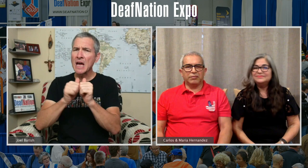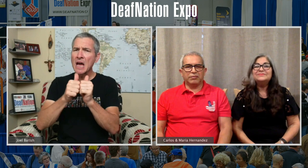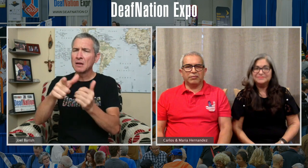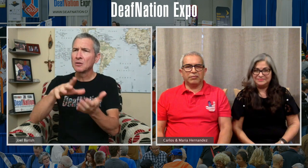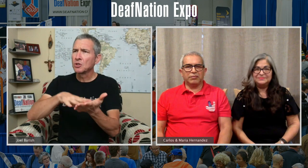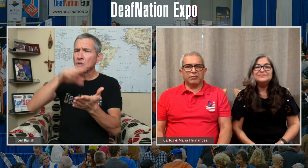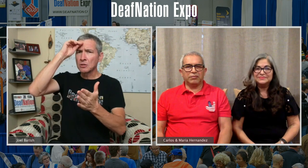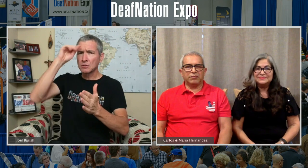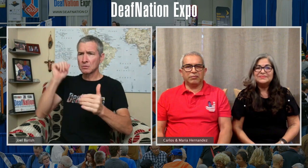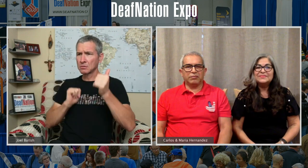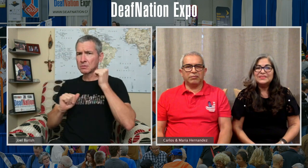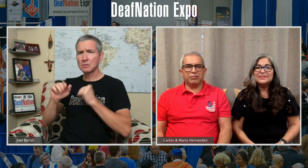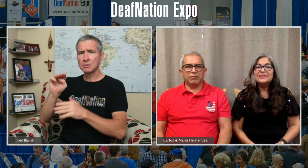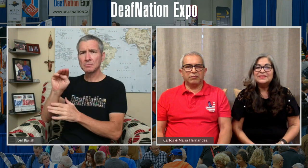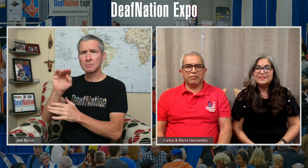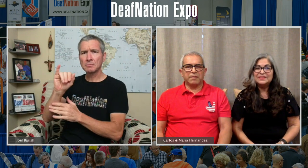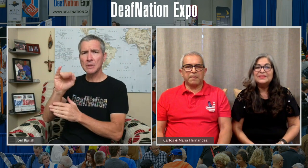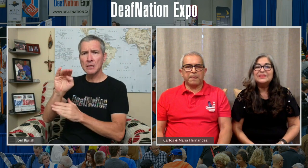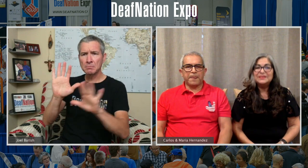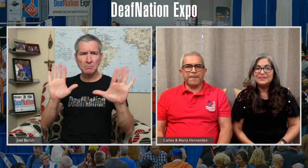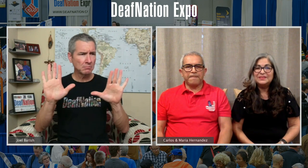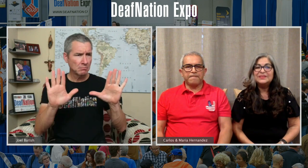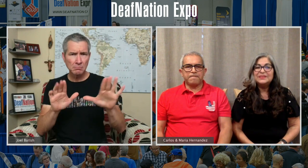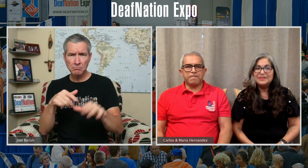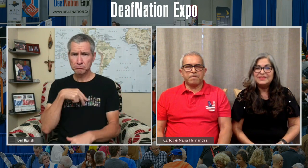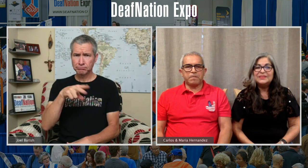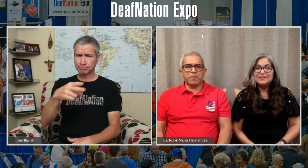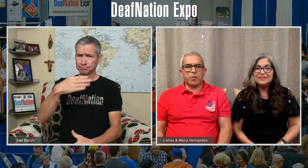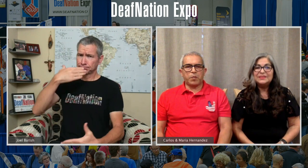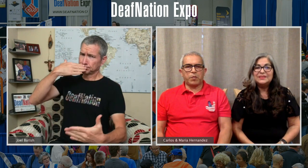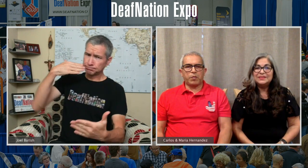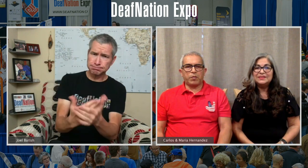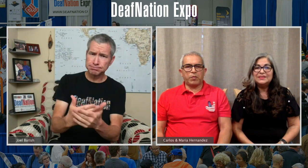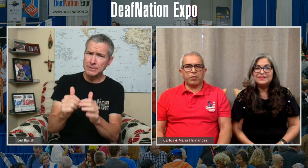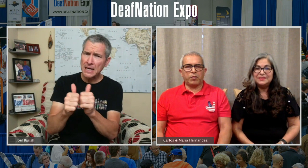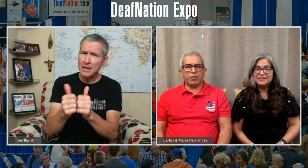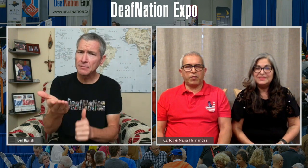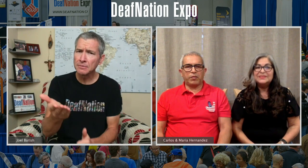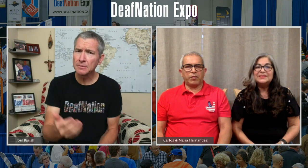How did you learn to do mime? I think you’re very good. How?